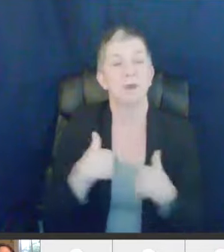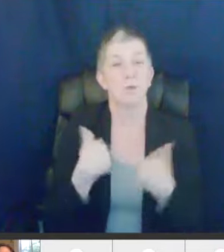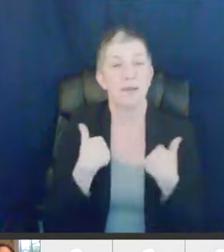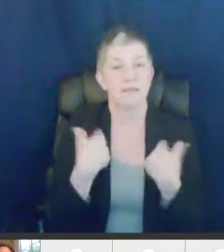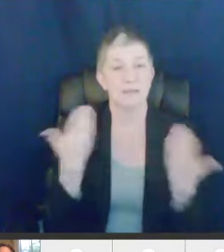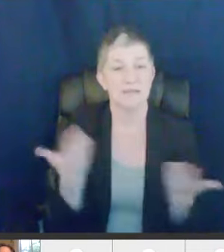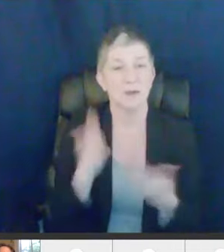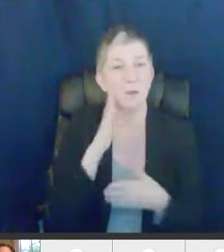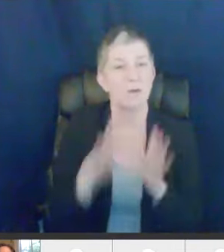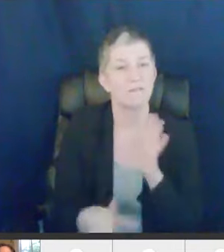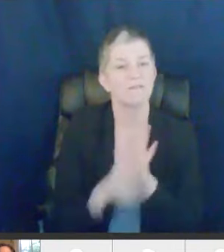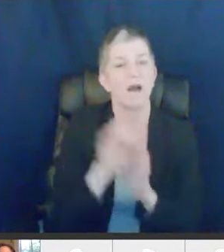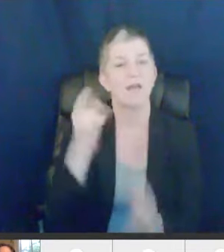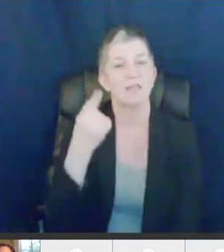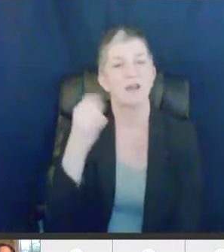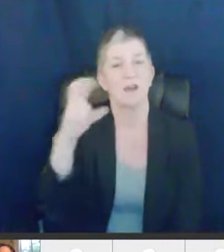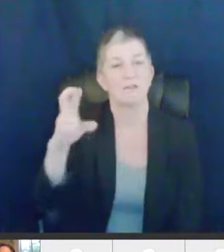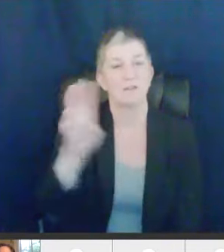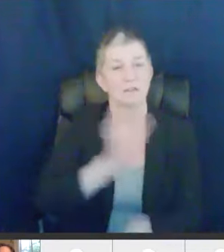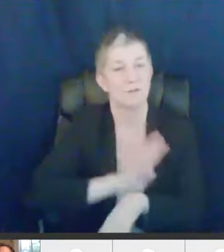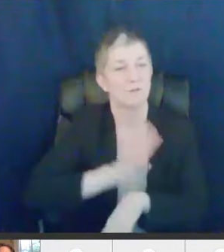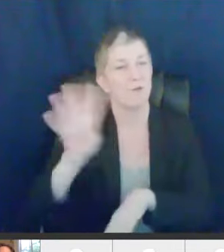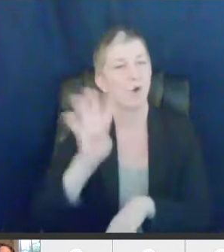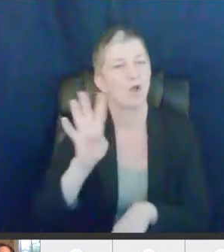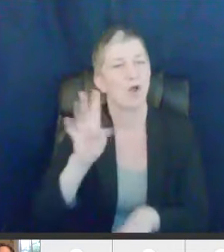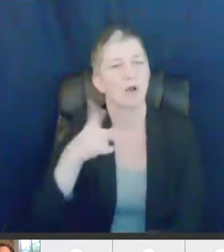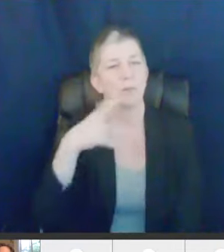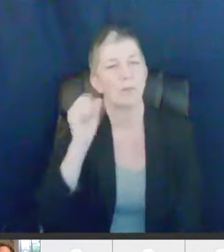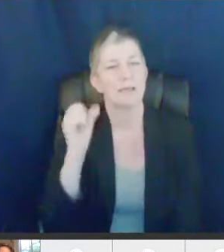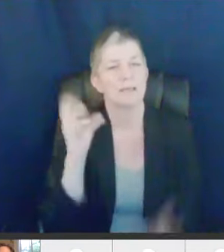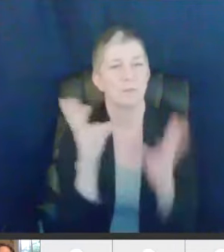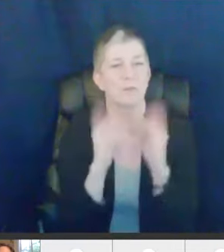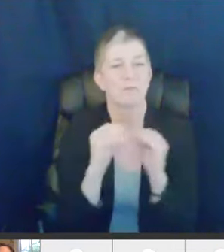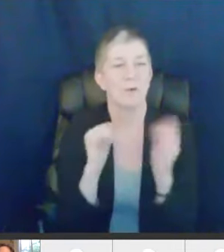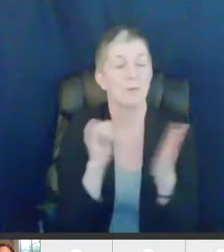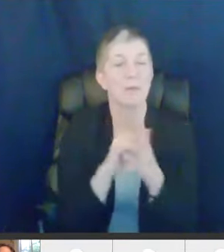the governor's four o'clock press briefing to be a great interest so I'm